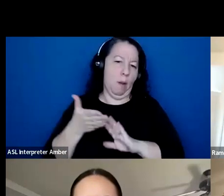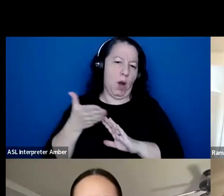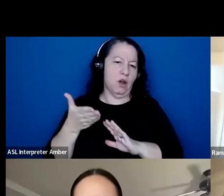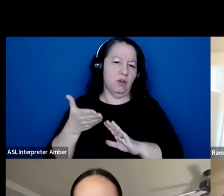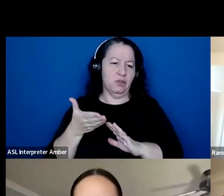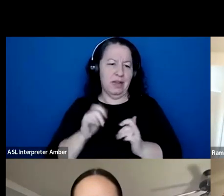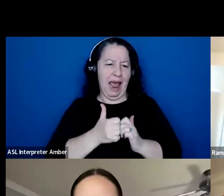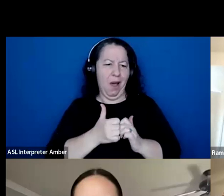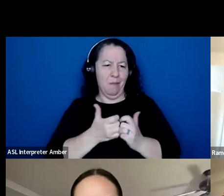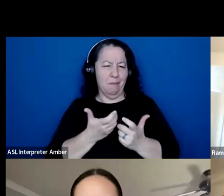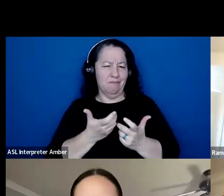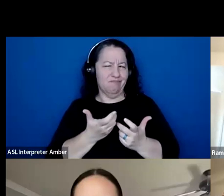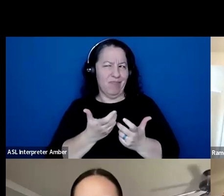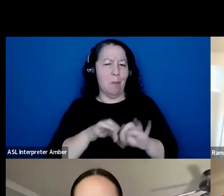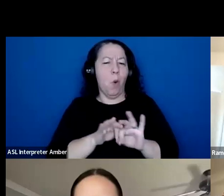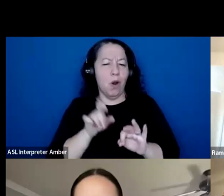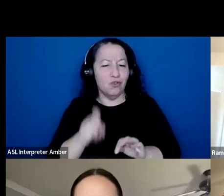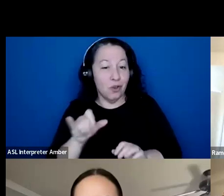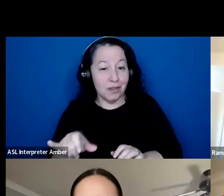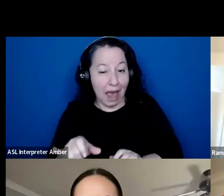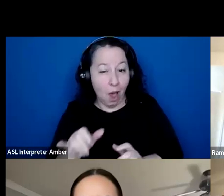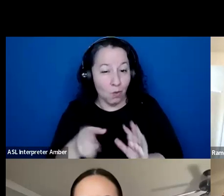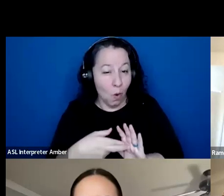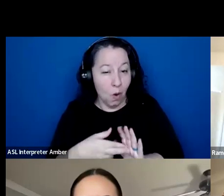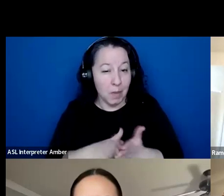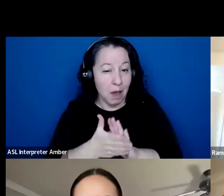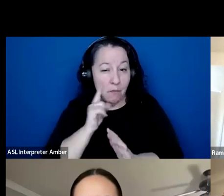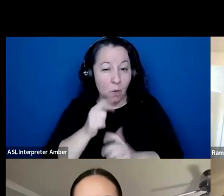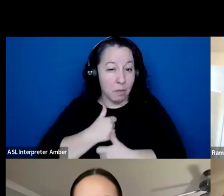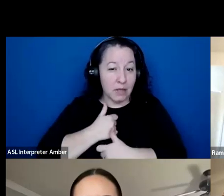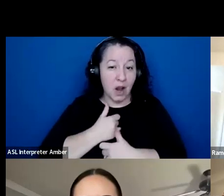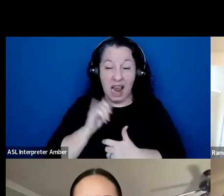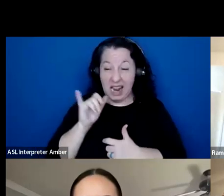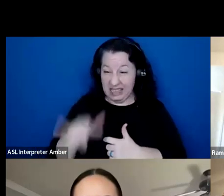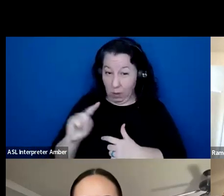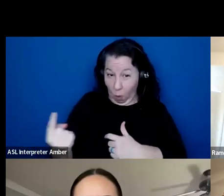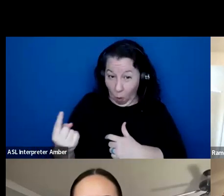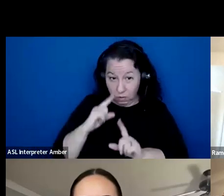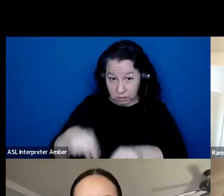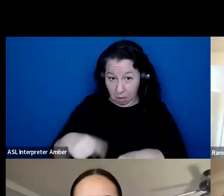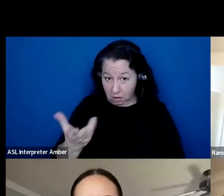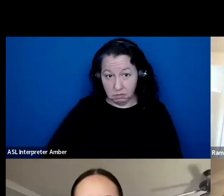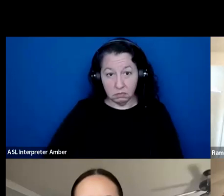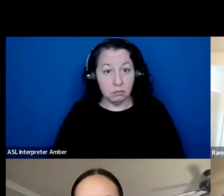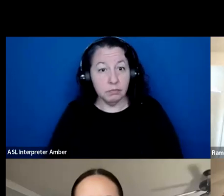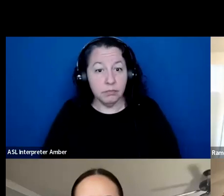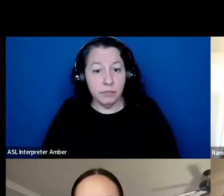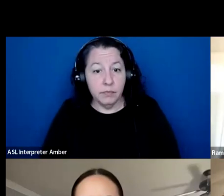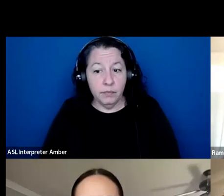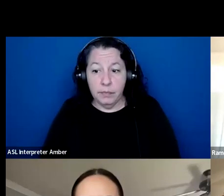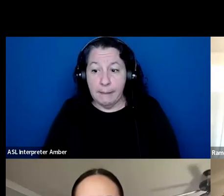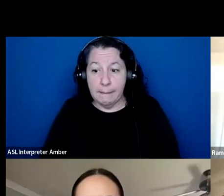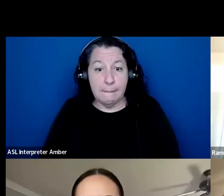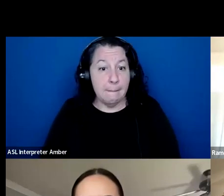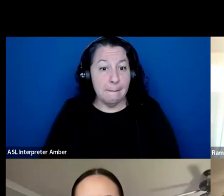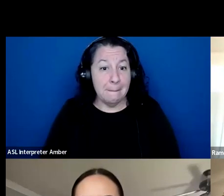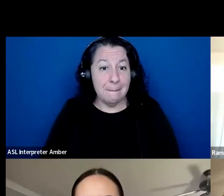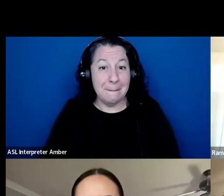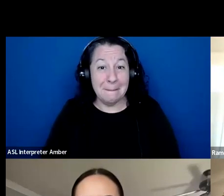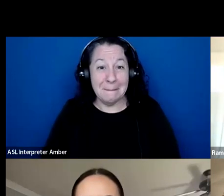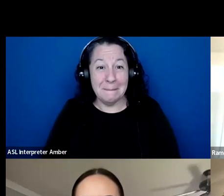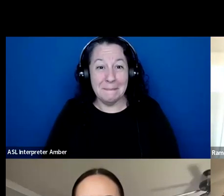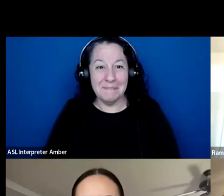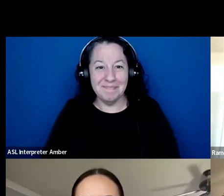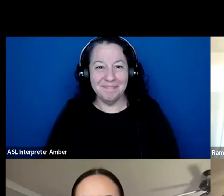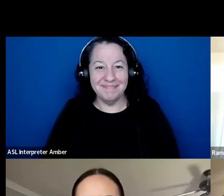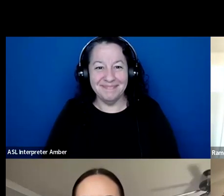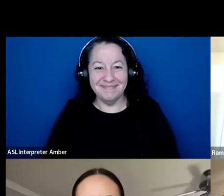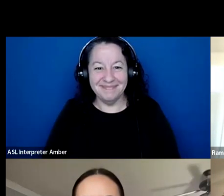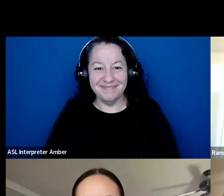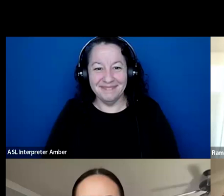all of you are saying that that cannot possibly be the only response.